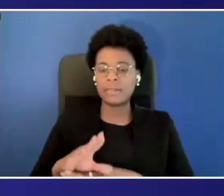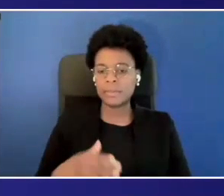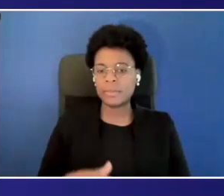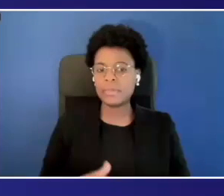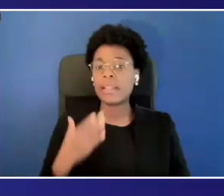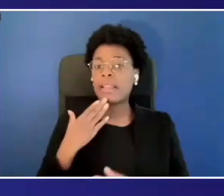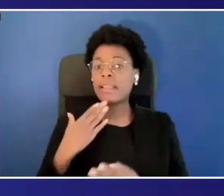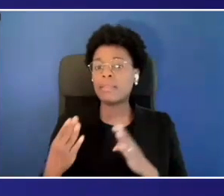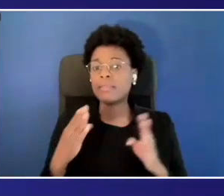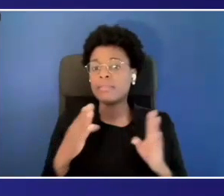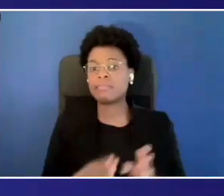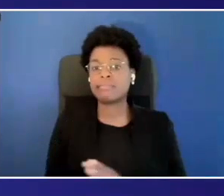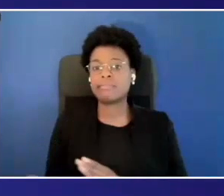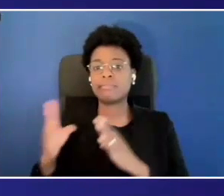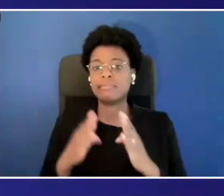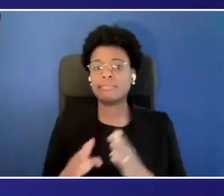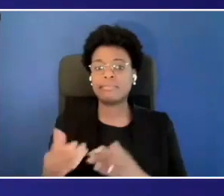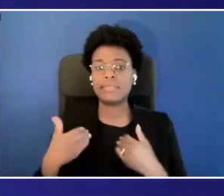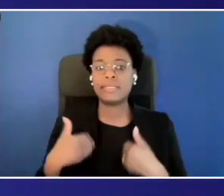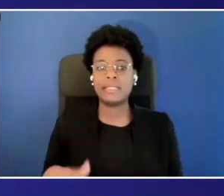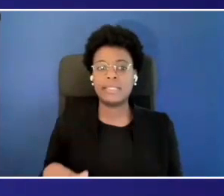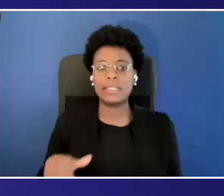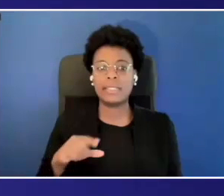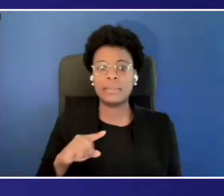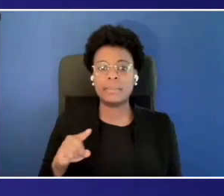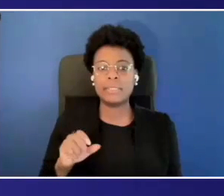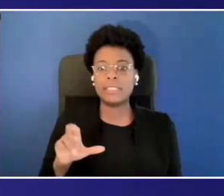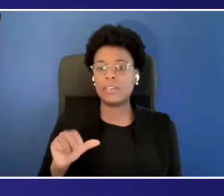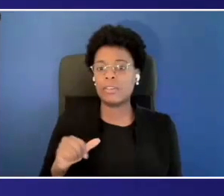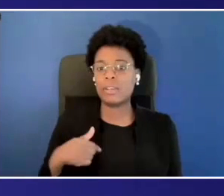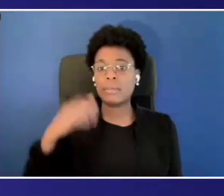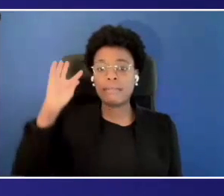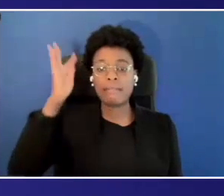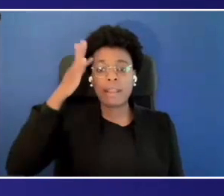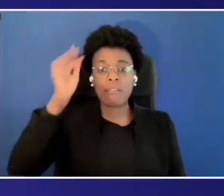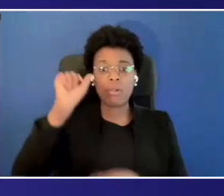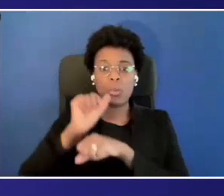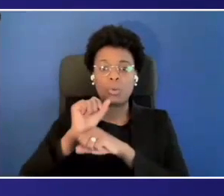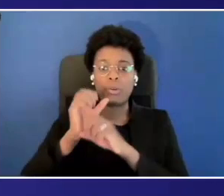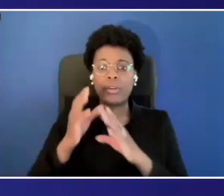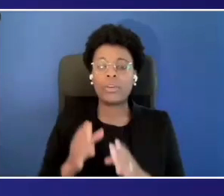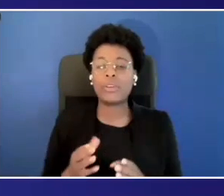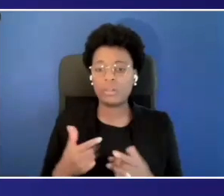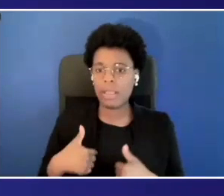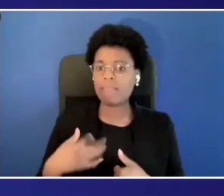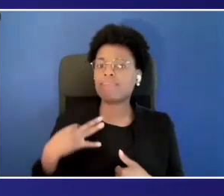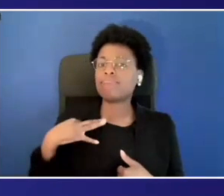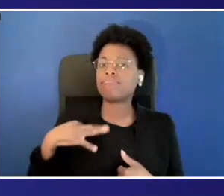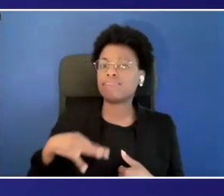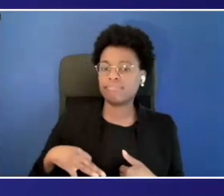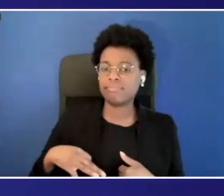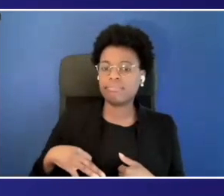I'm Zer. I'm a federal worker and a beneficiary of the public loan service.